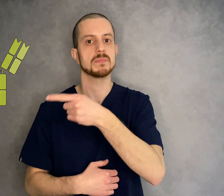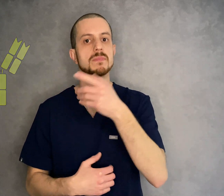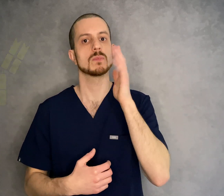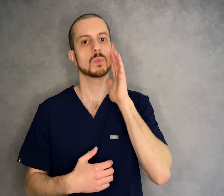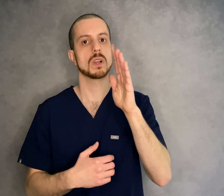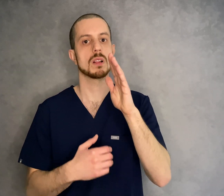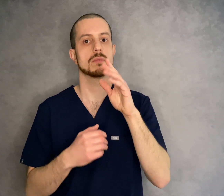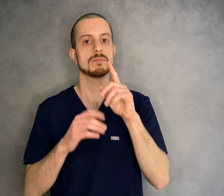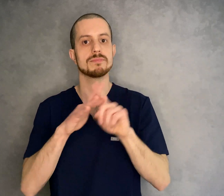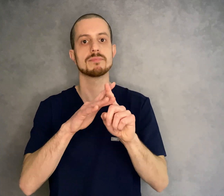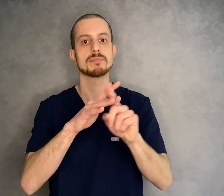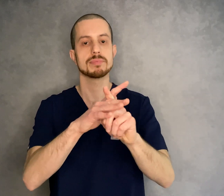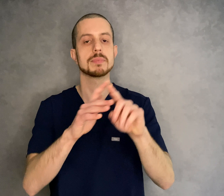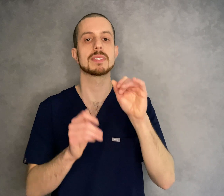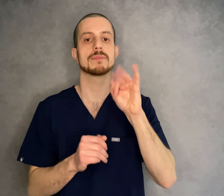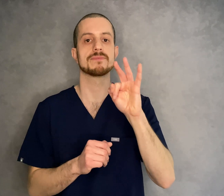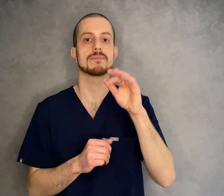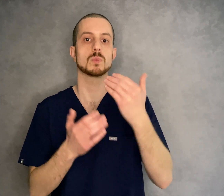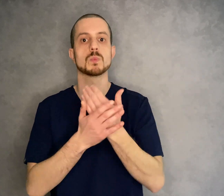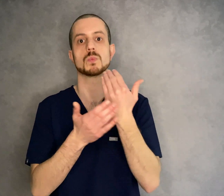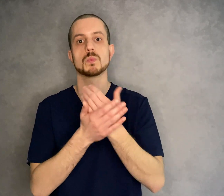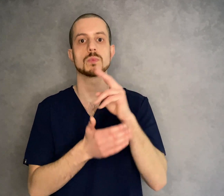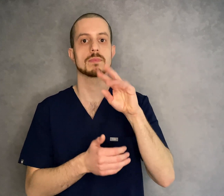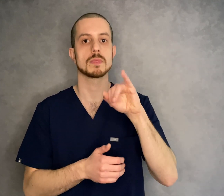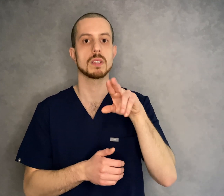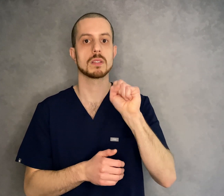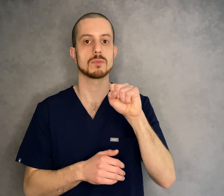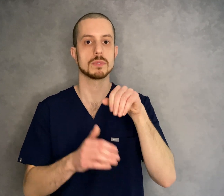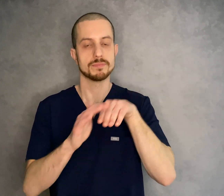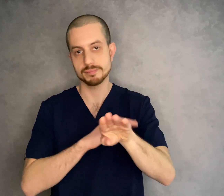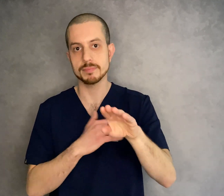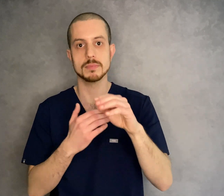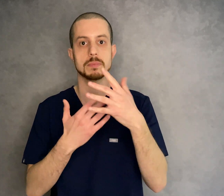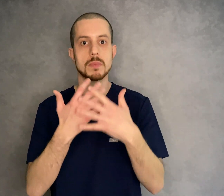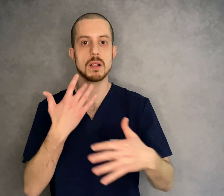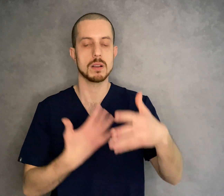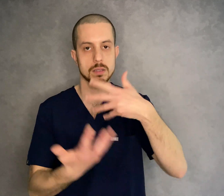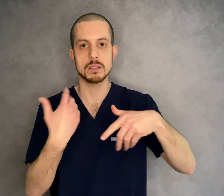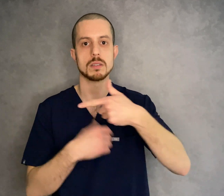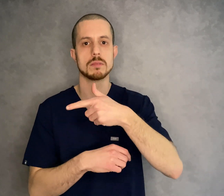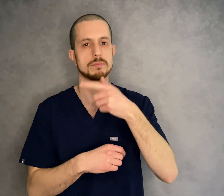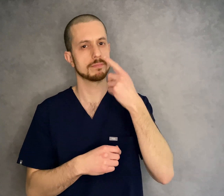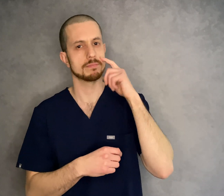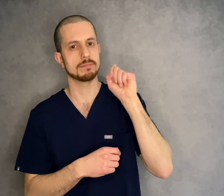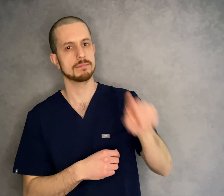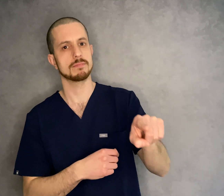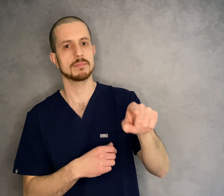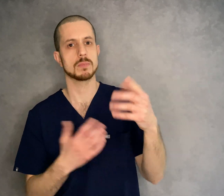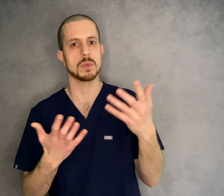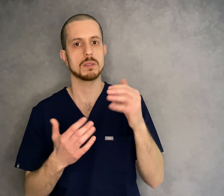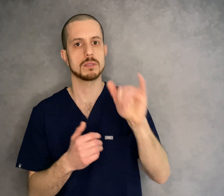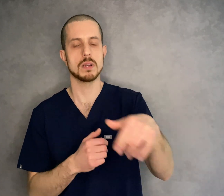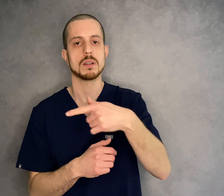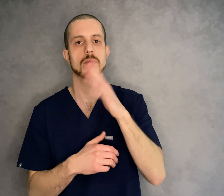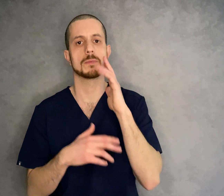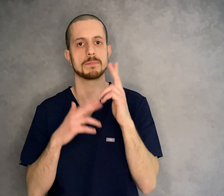They will appear in the body in mass quantities after a new virus enters the bloodstream. The immune system will notice the presence of the virus